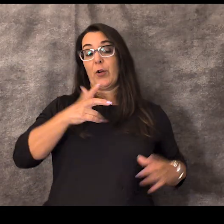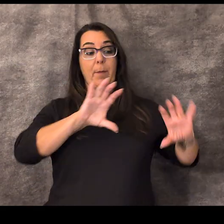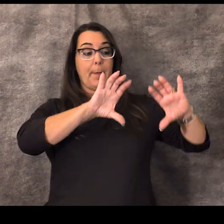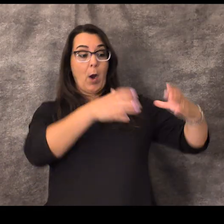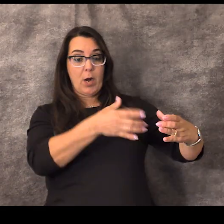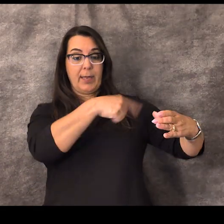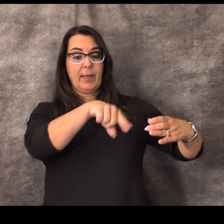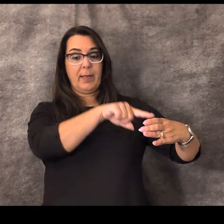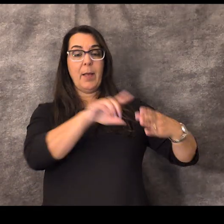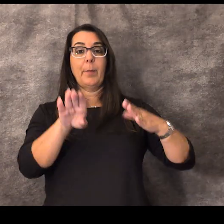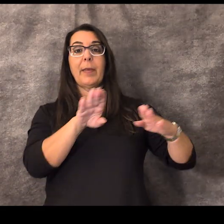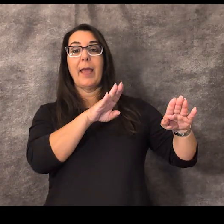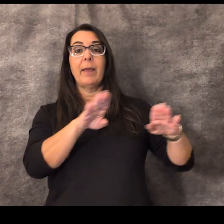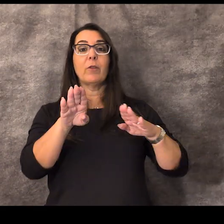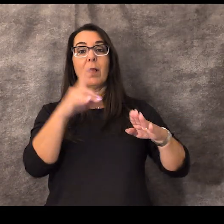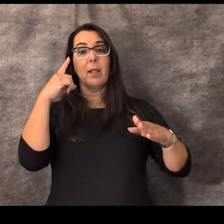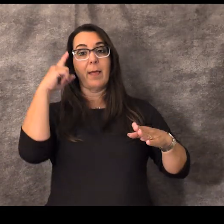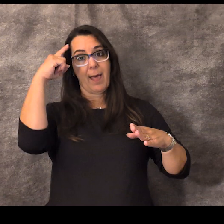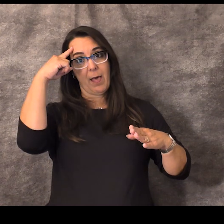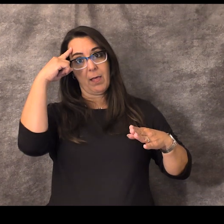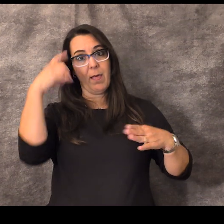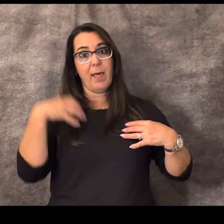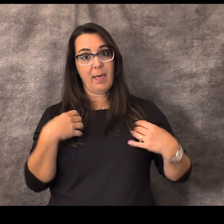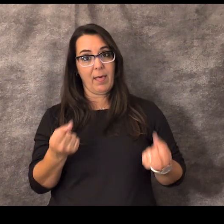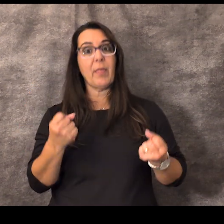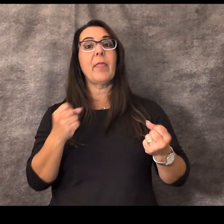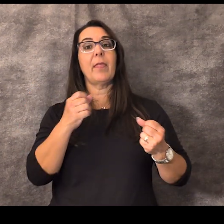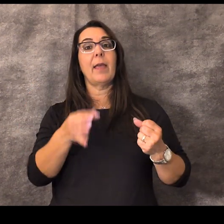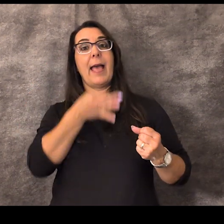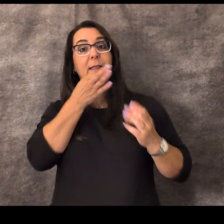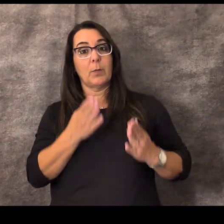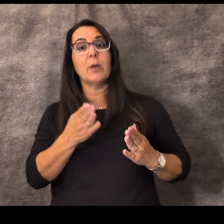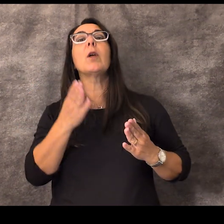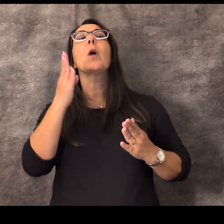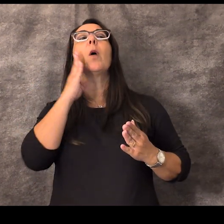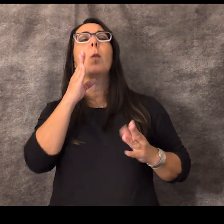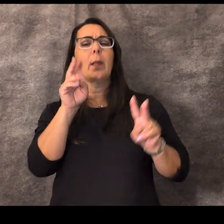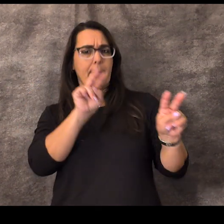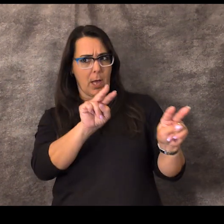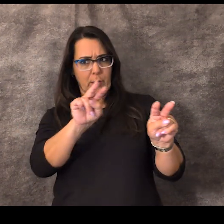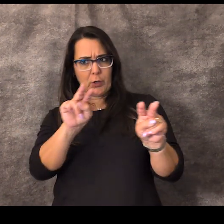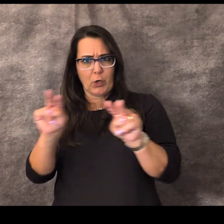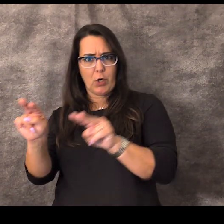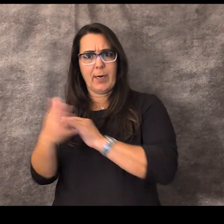behavioral health expert will be responsible for monitoring, the county's progress on implementing the terms